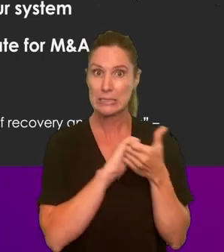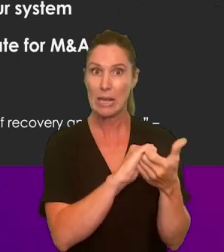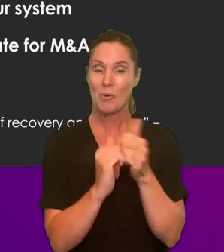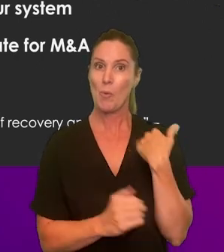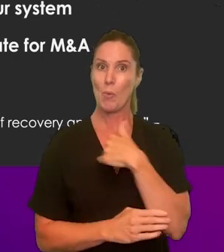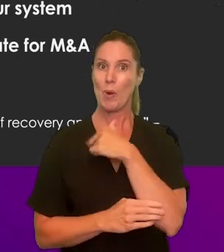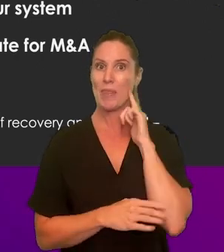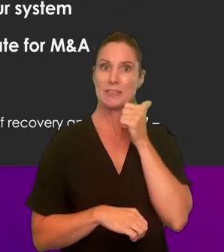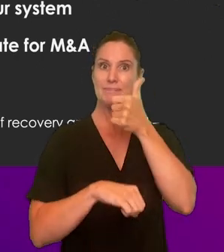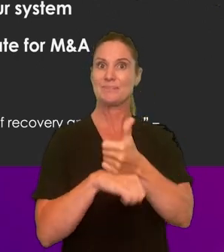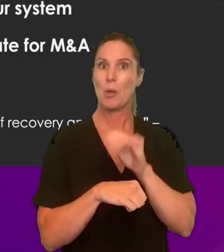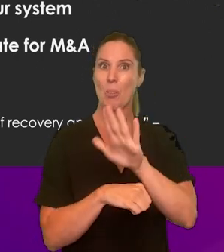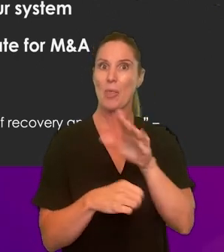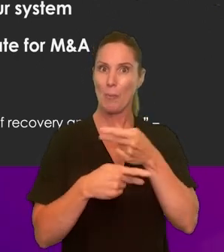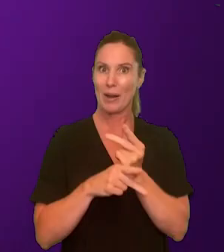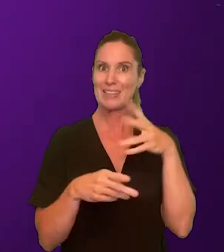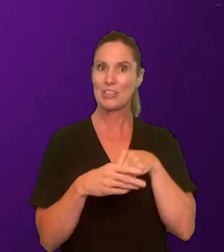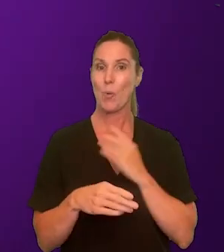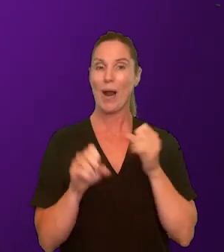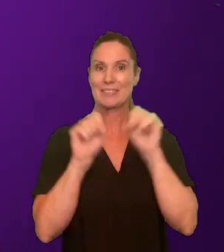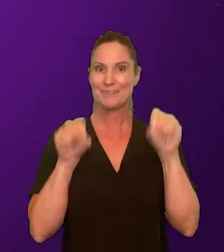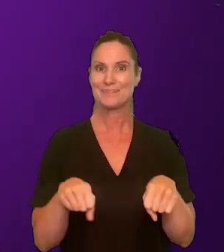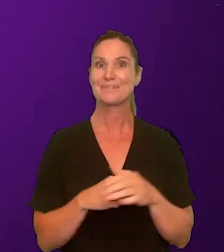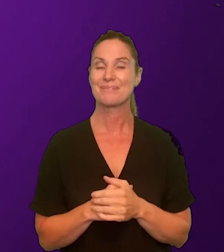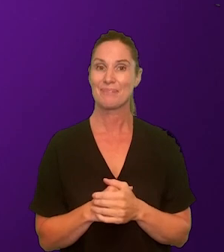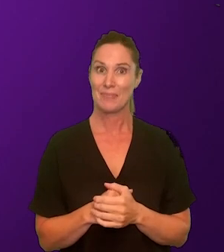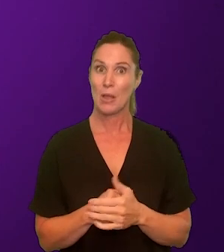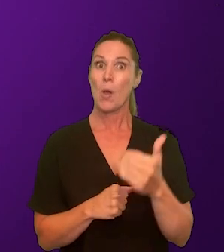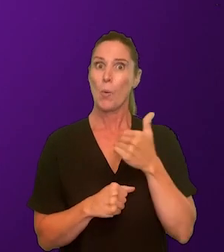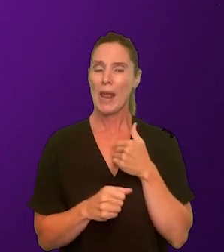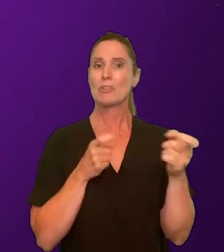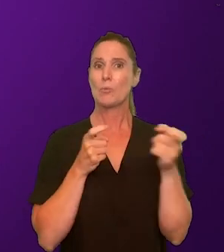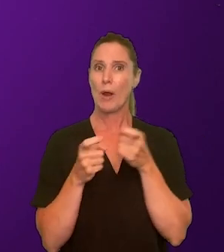to incorporate their products into our system. We have submitted the regulatory application in Australia